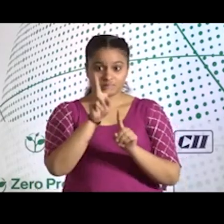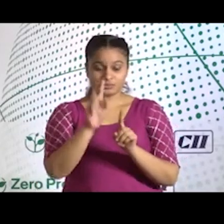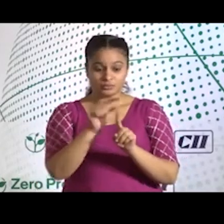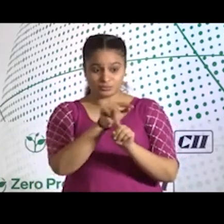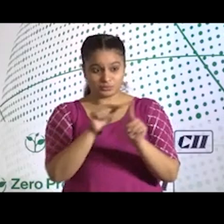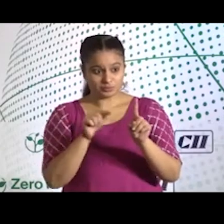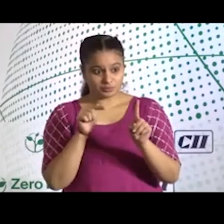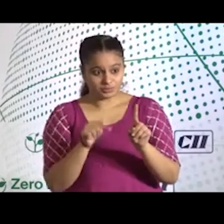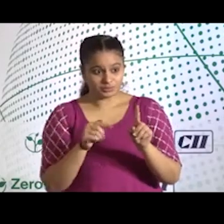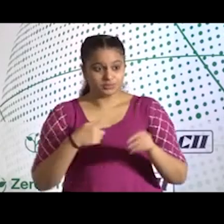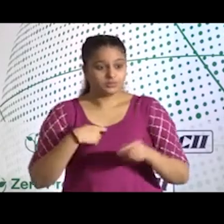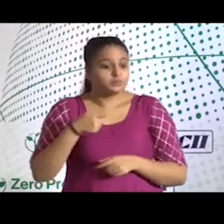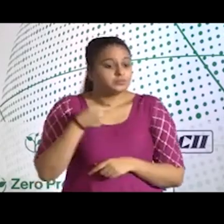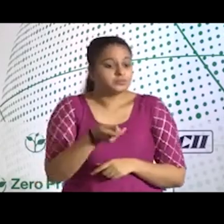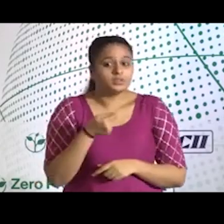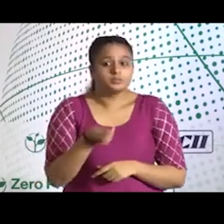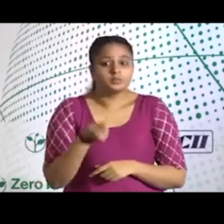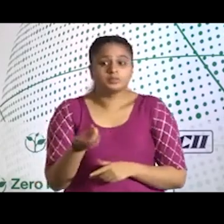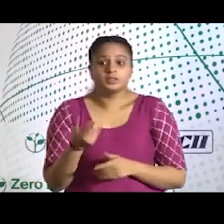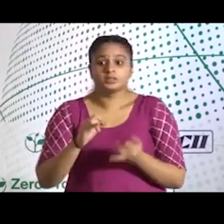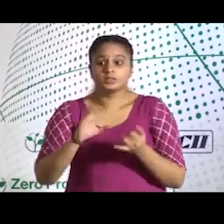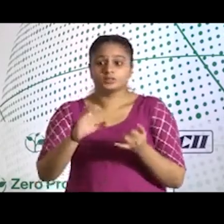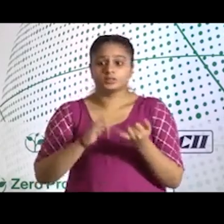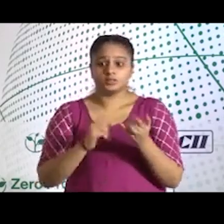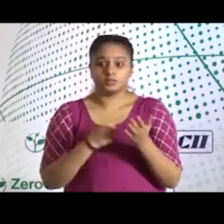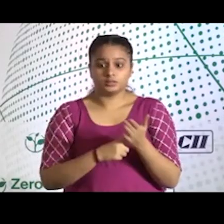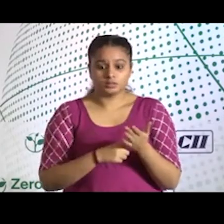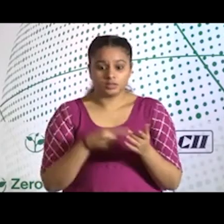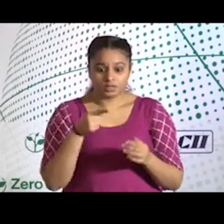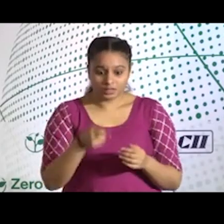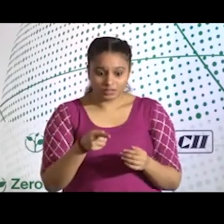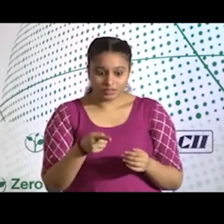be spending on your CSR efforts, I could be channel light.